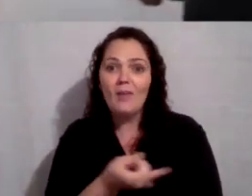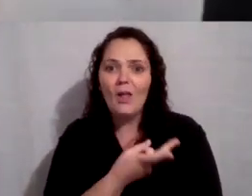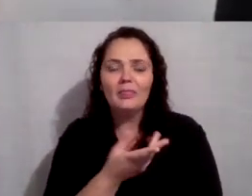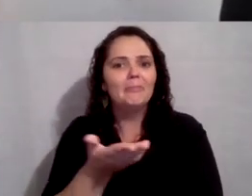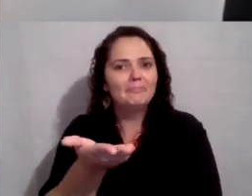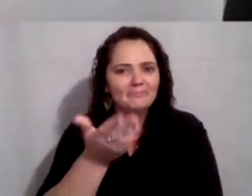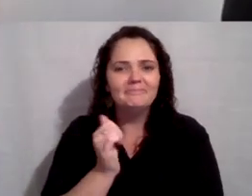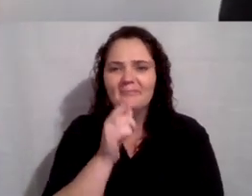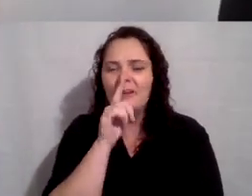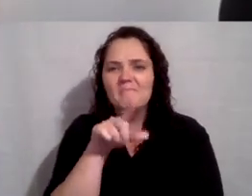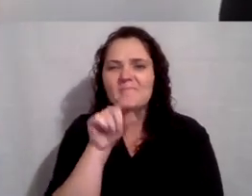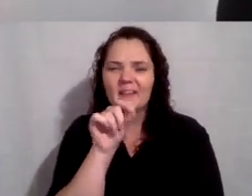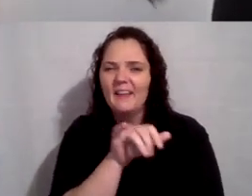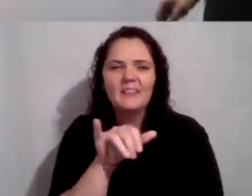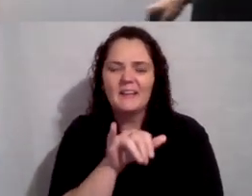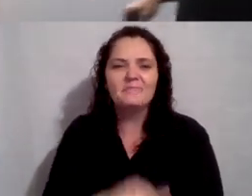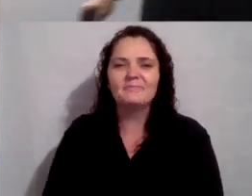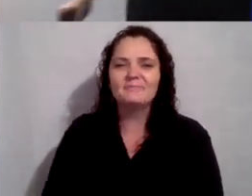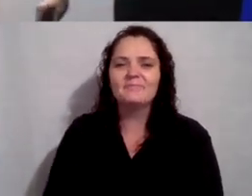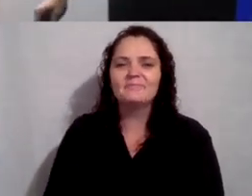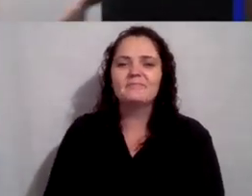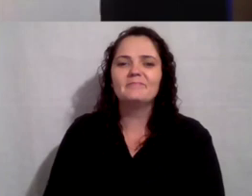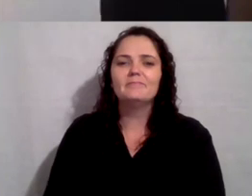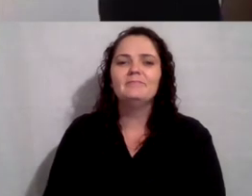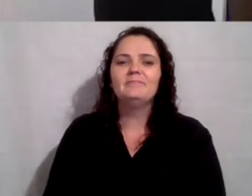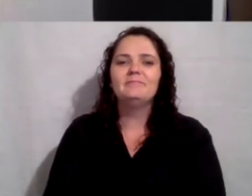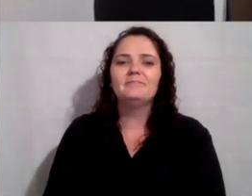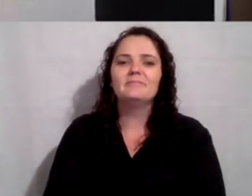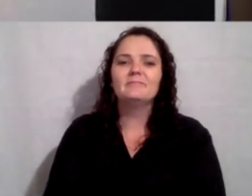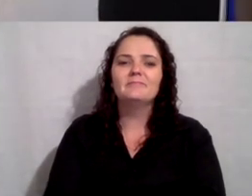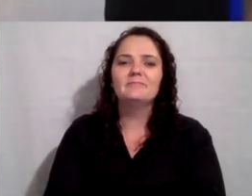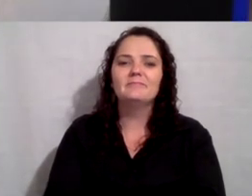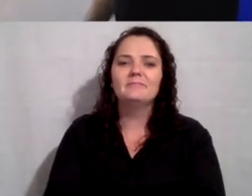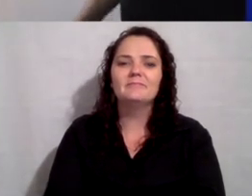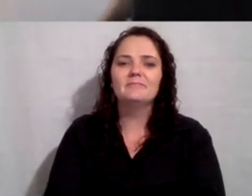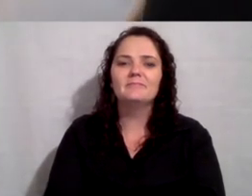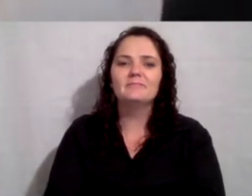go for it, otherwise just choose one or the other. Alright so let's do a simple standing pose y'all,